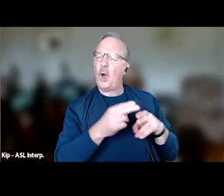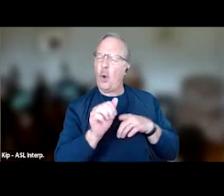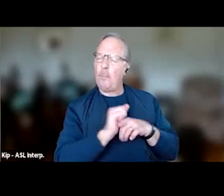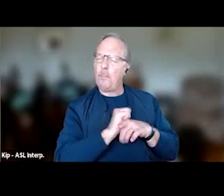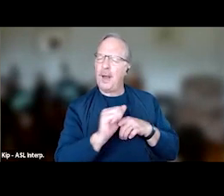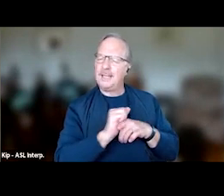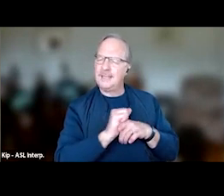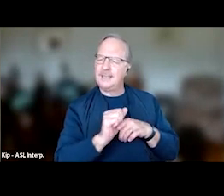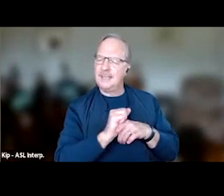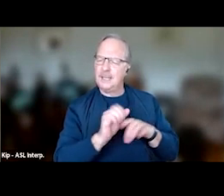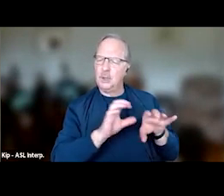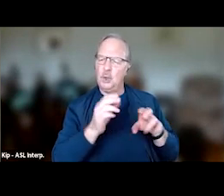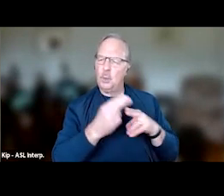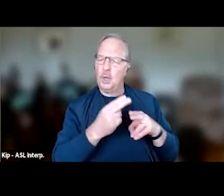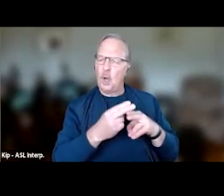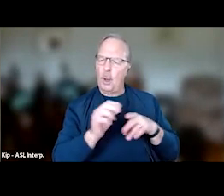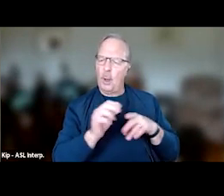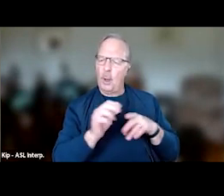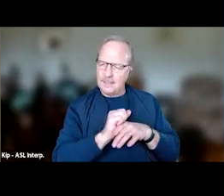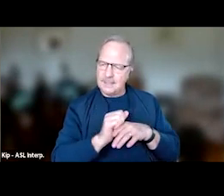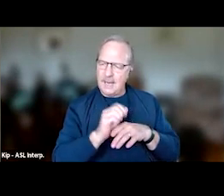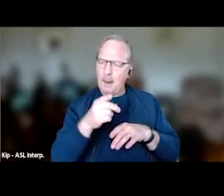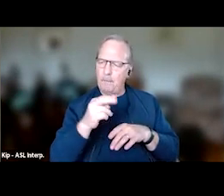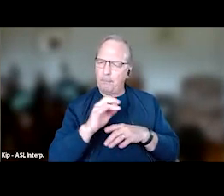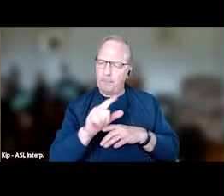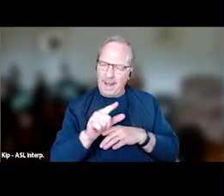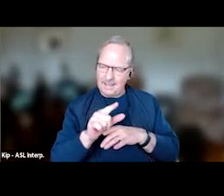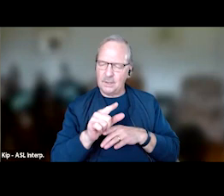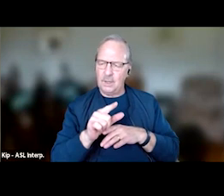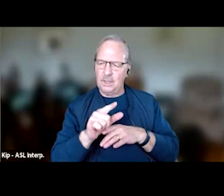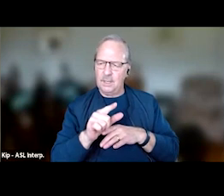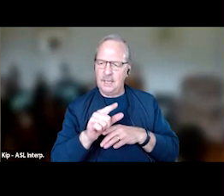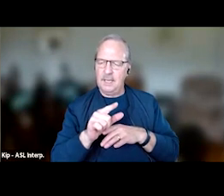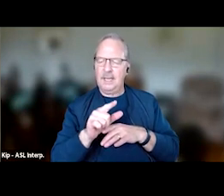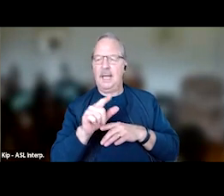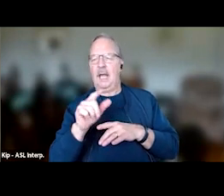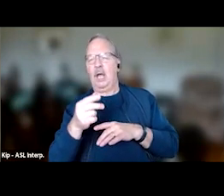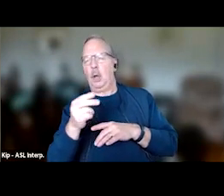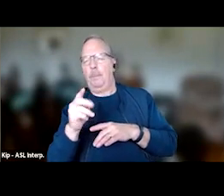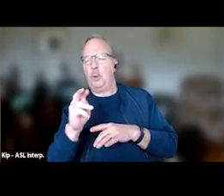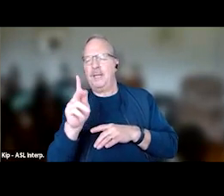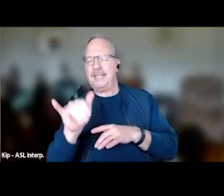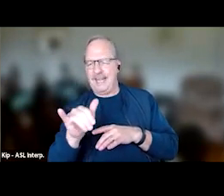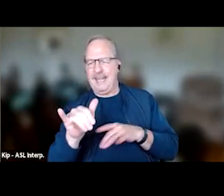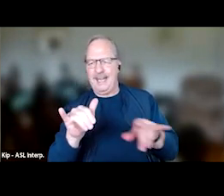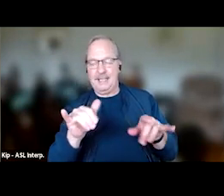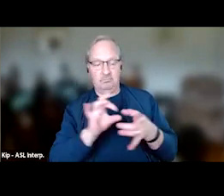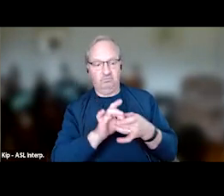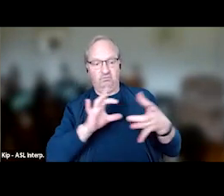through what I call practicing practical immunity. Practical immunity is detaching oneself from one's role,